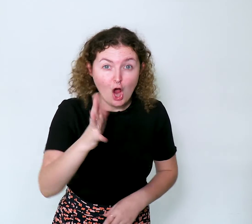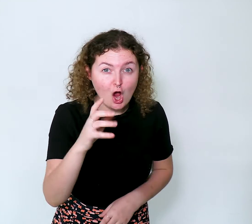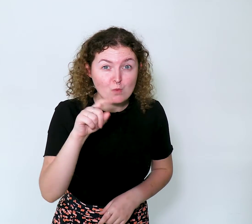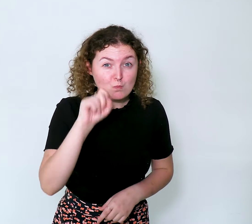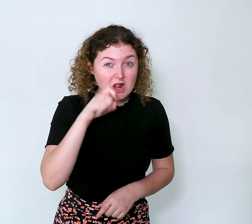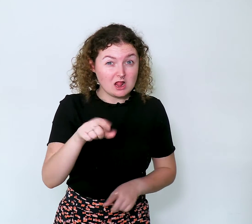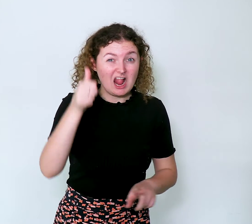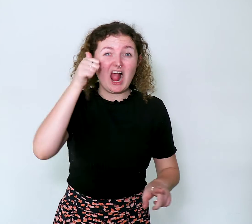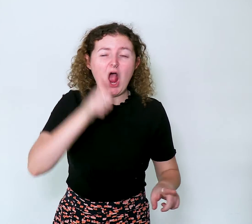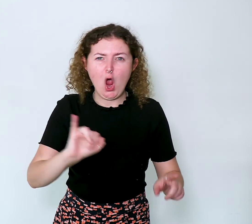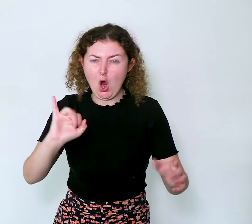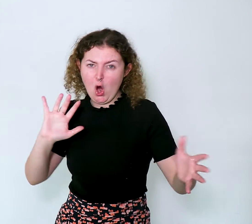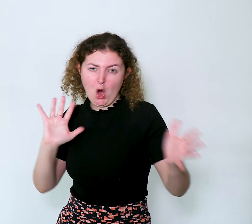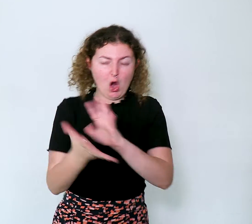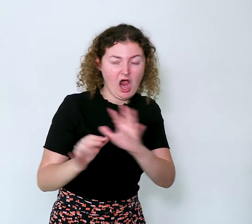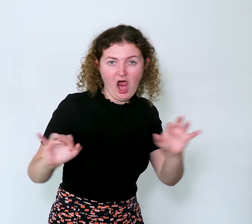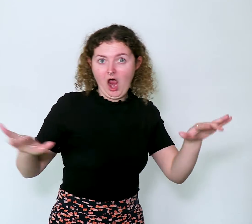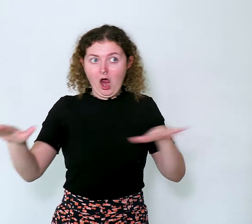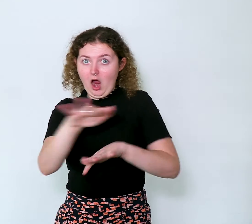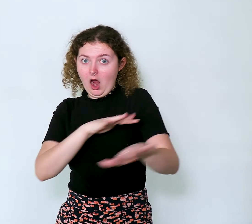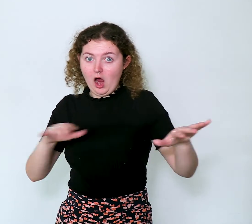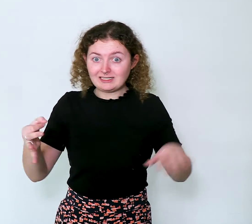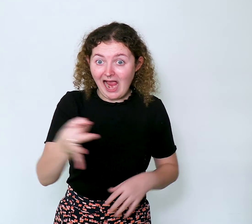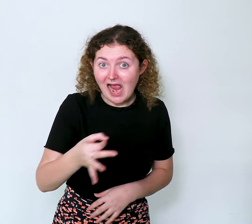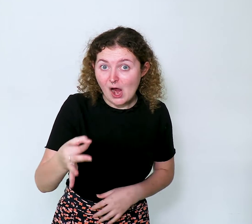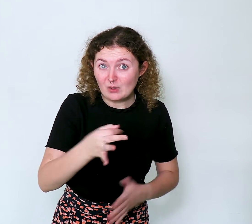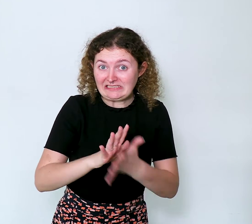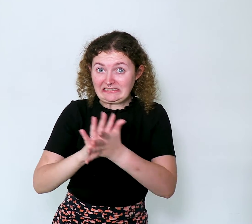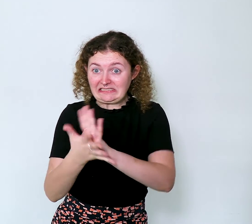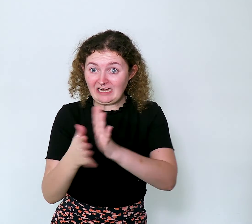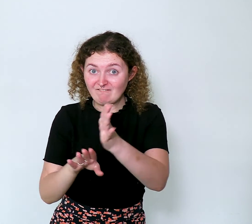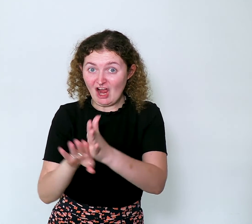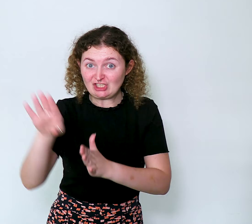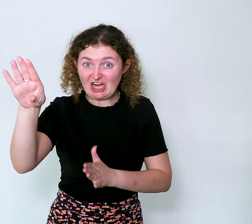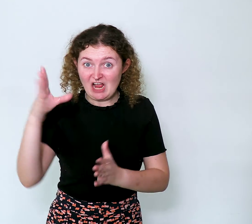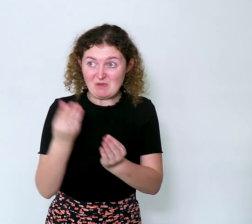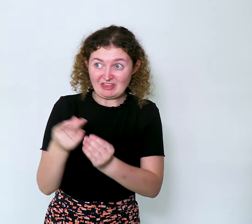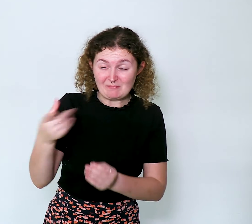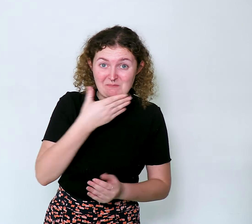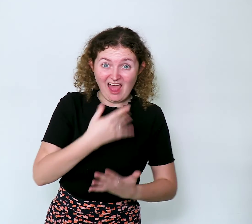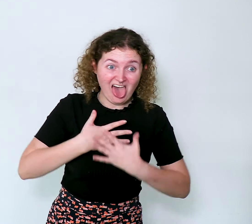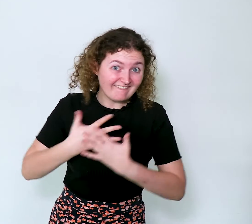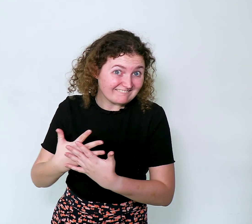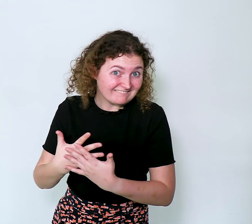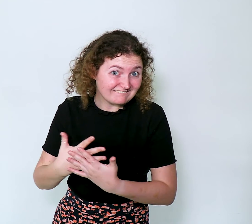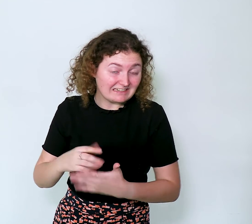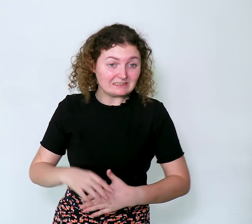Or will the deception scandalise the town and wreck any future with the man she loves?